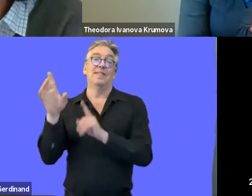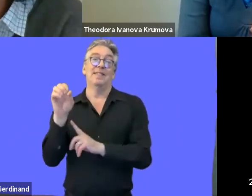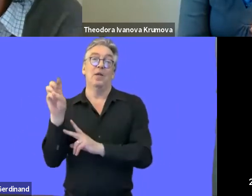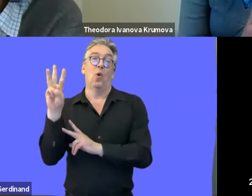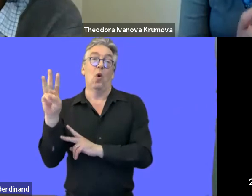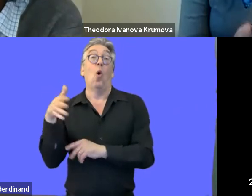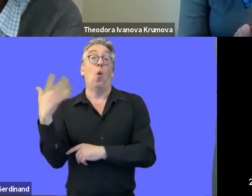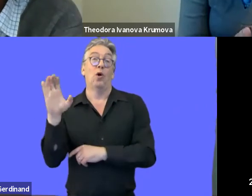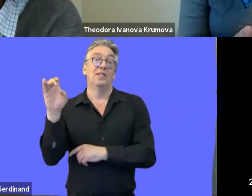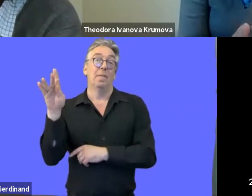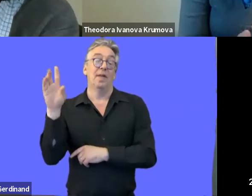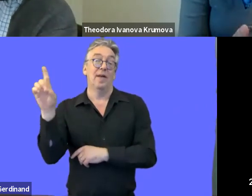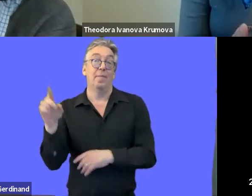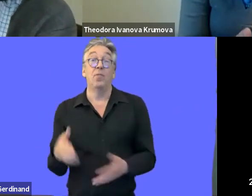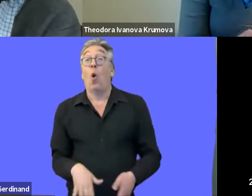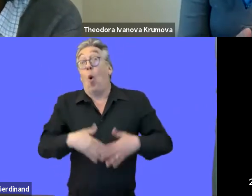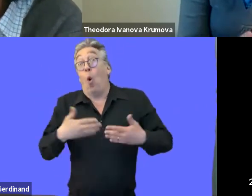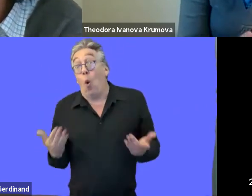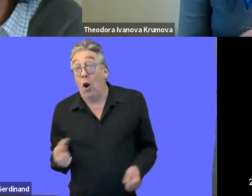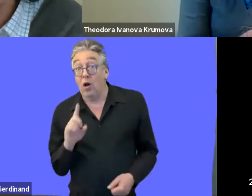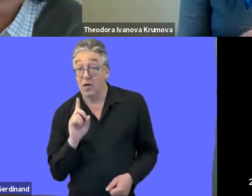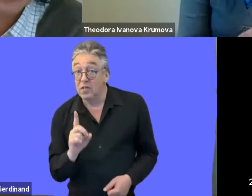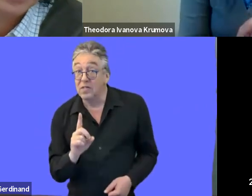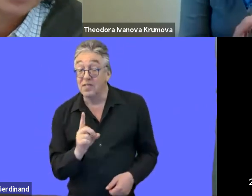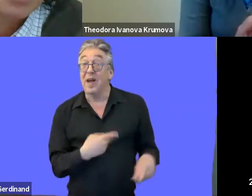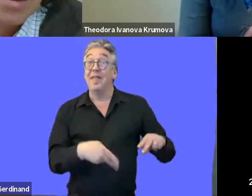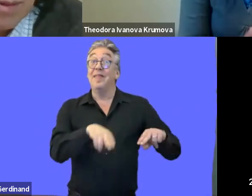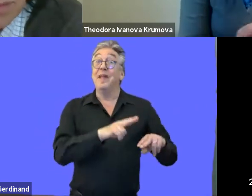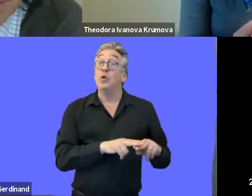that the application of such domestic remedies have been